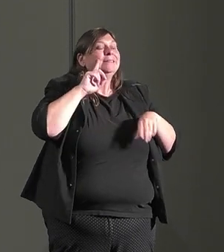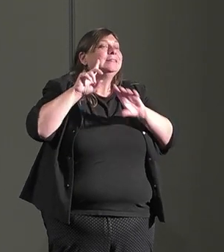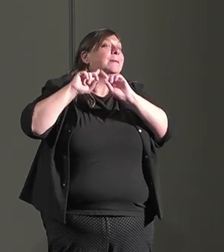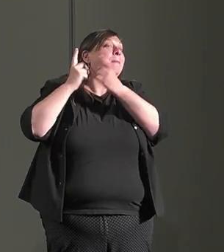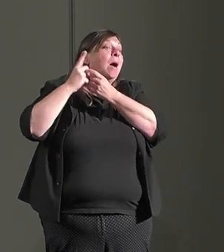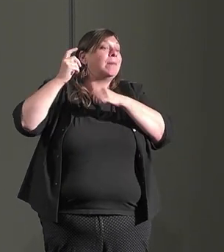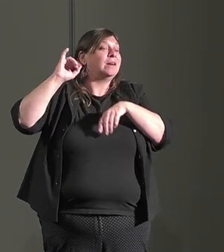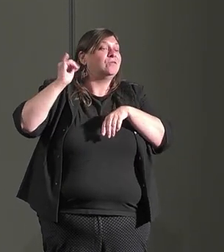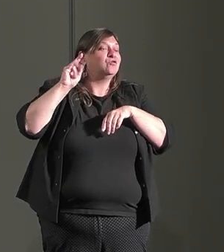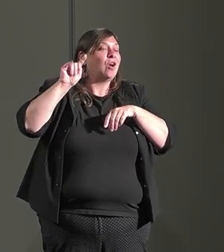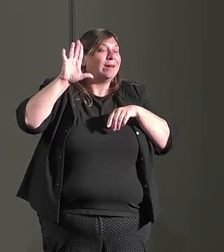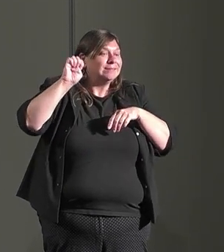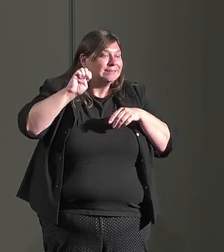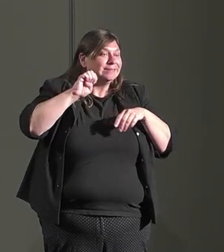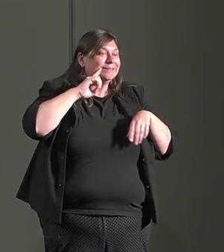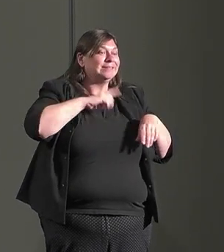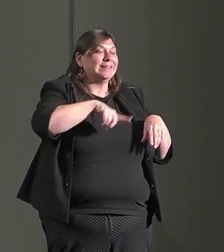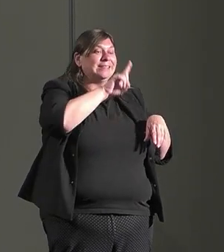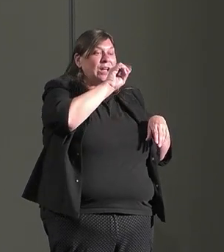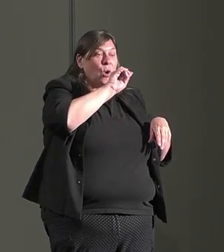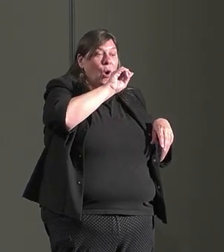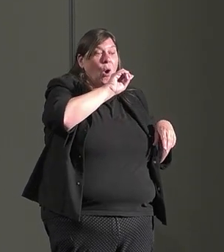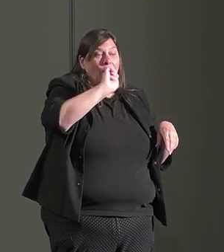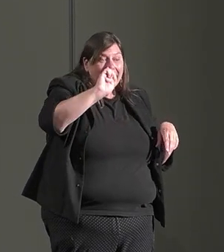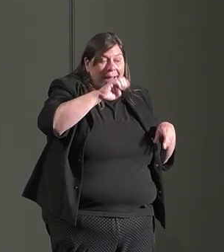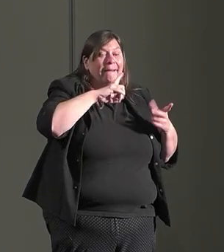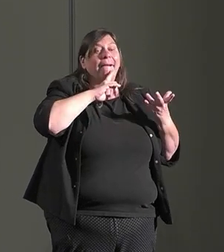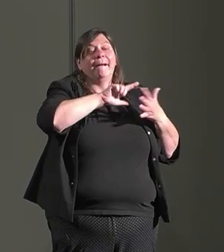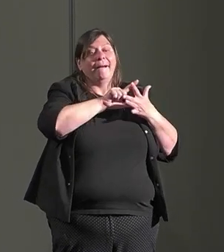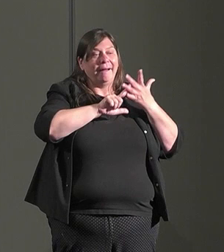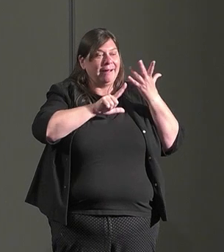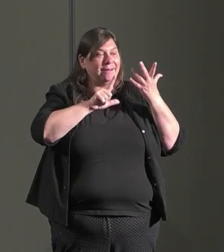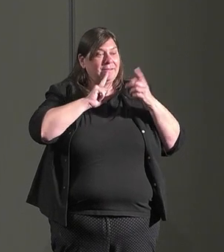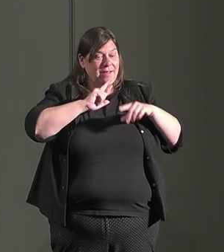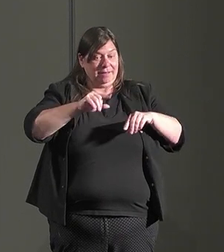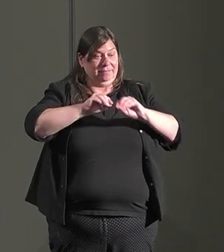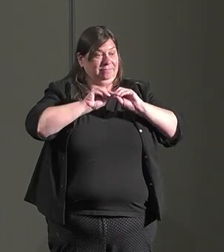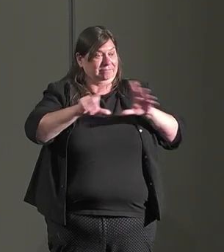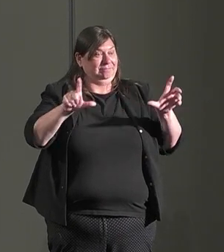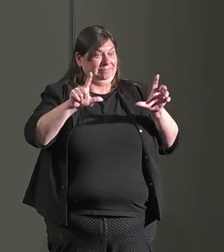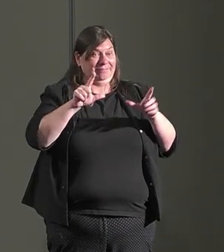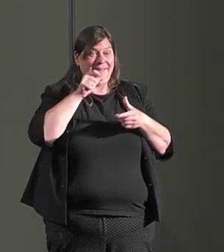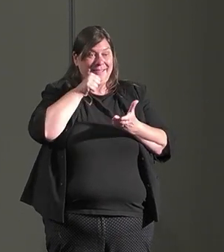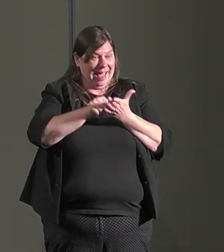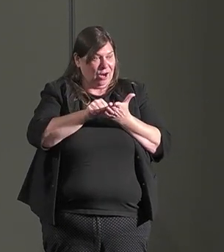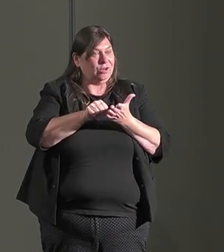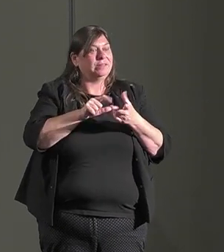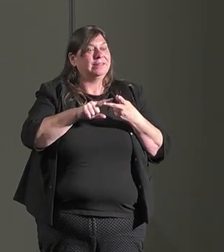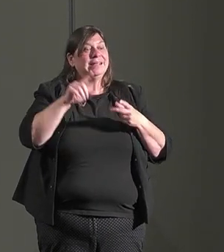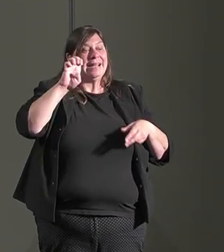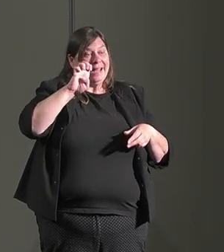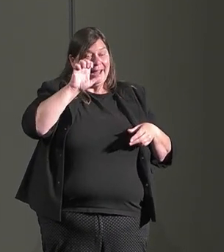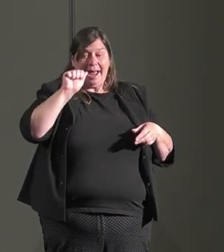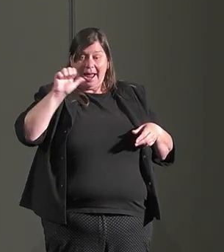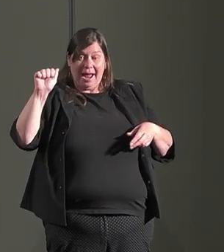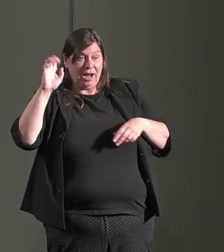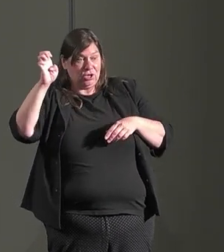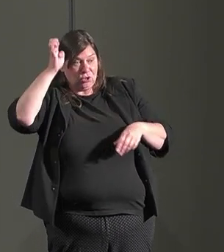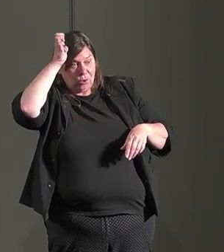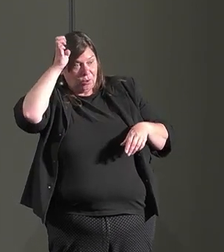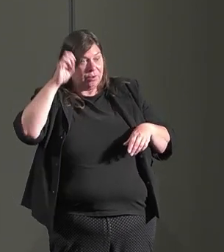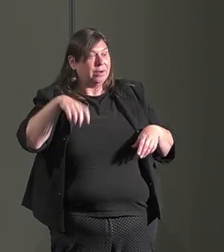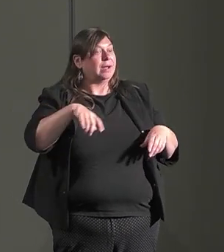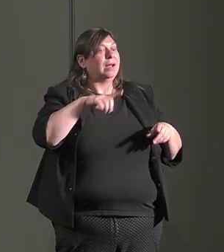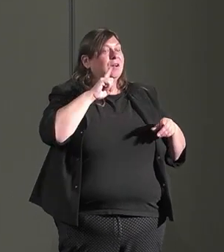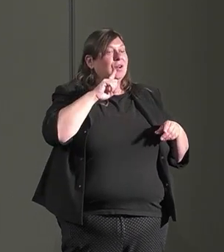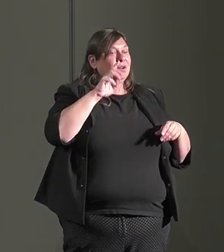Department of Ed dear colleague letters and EAA in Europe and the quality act and Canada